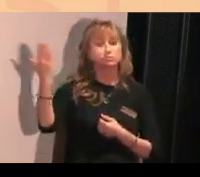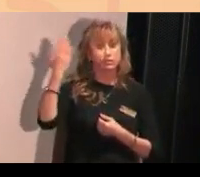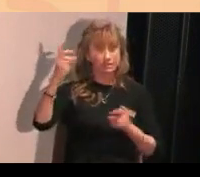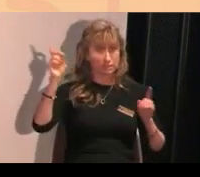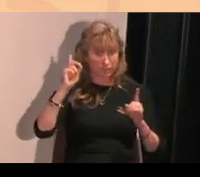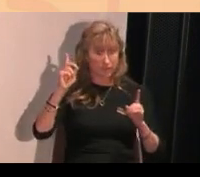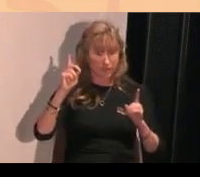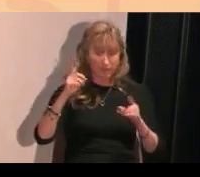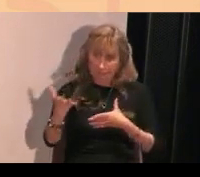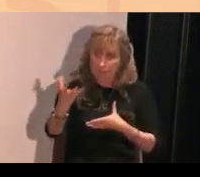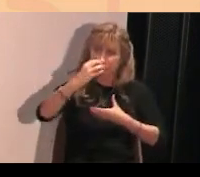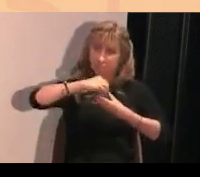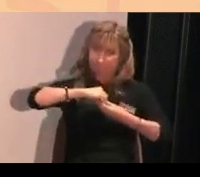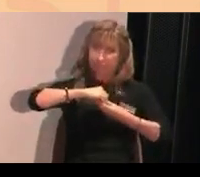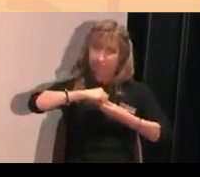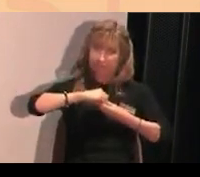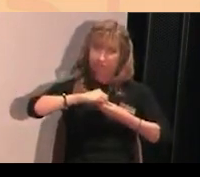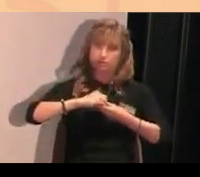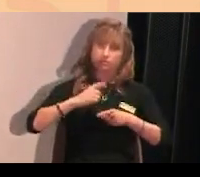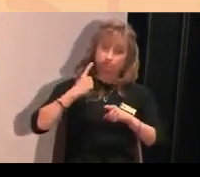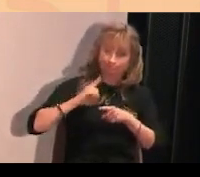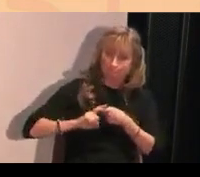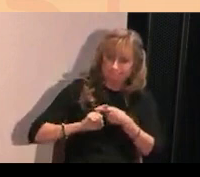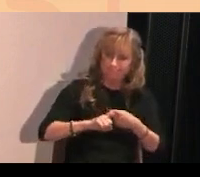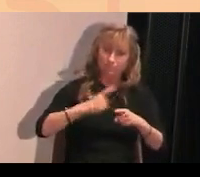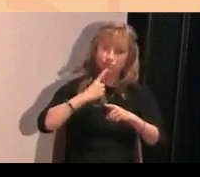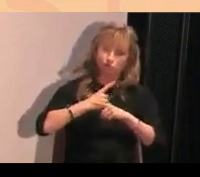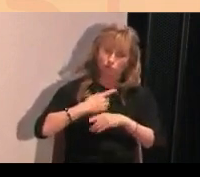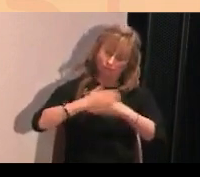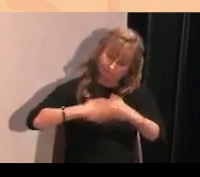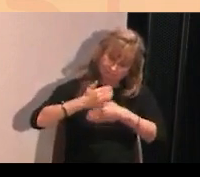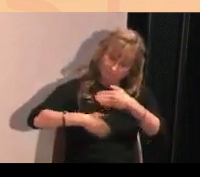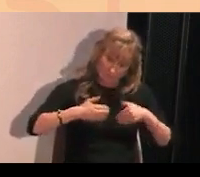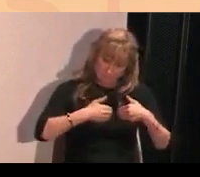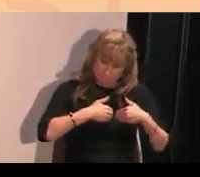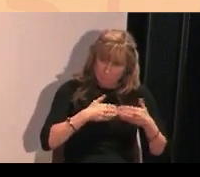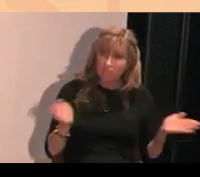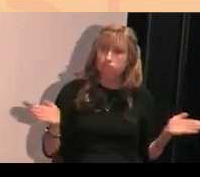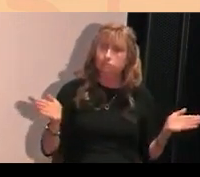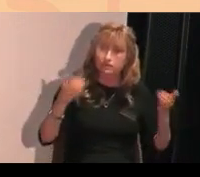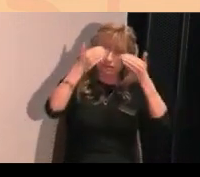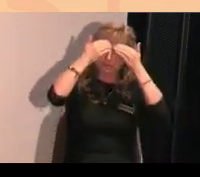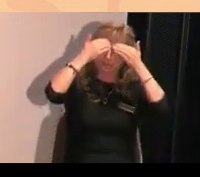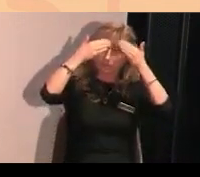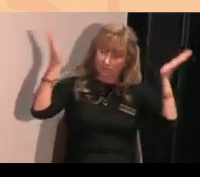us in continuing this conversation with open hearts open spirits and open minds